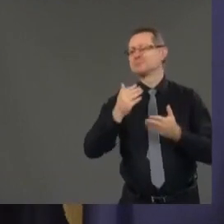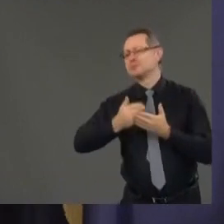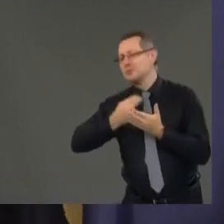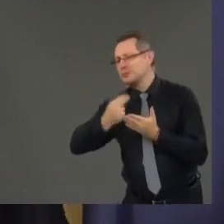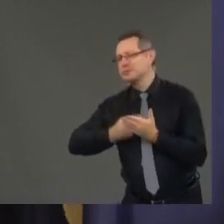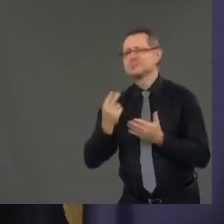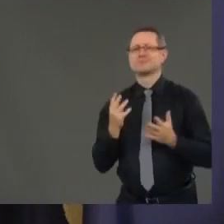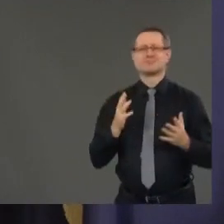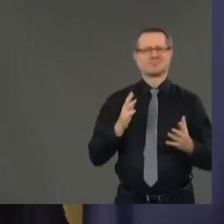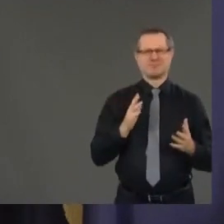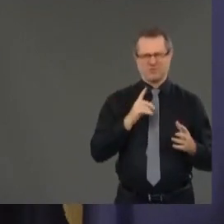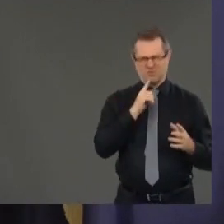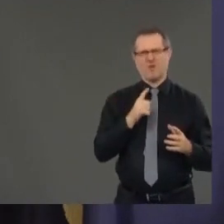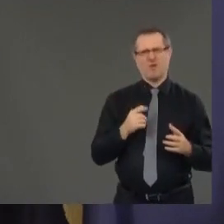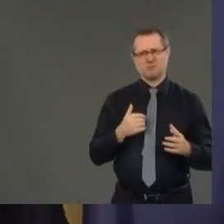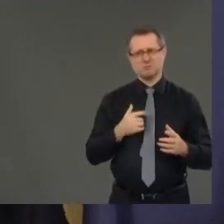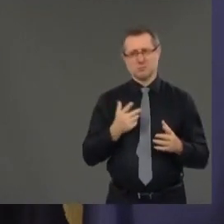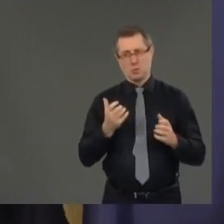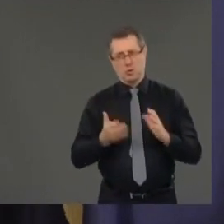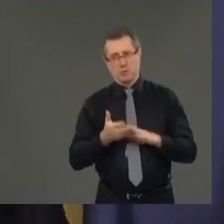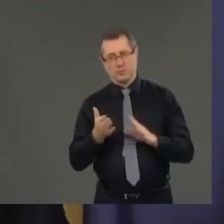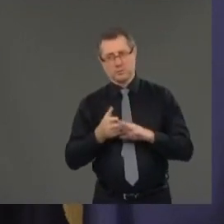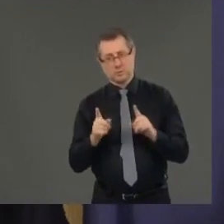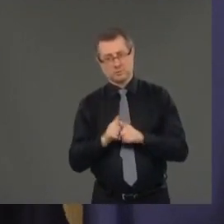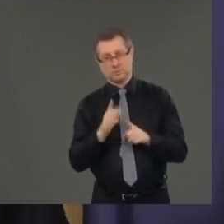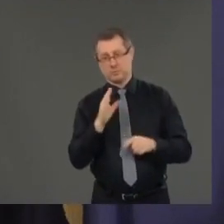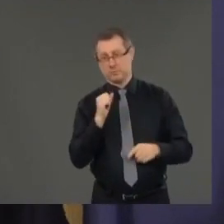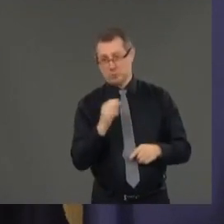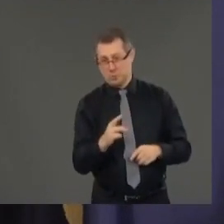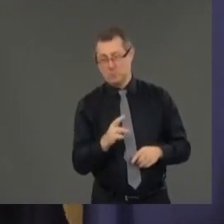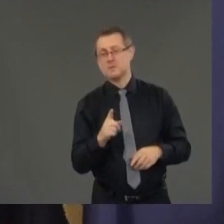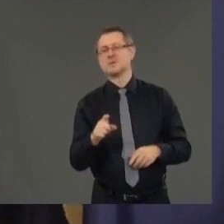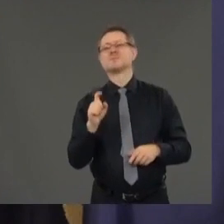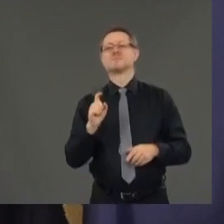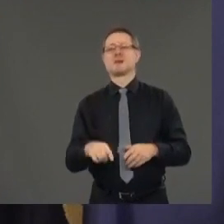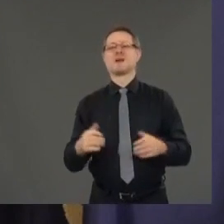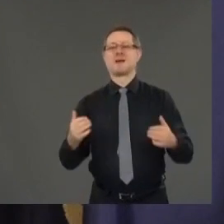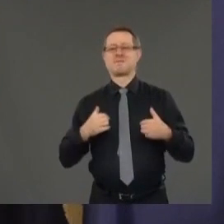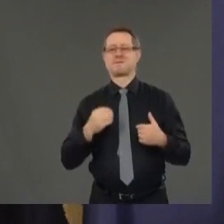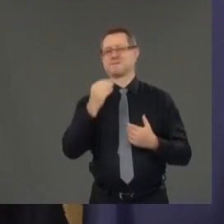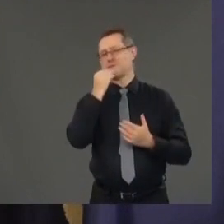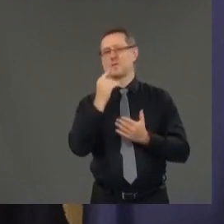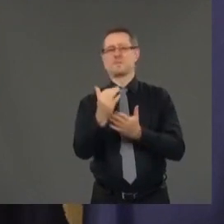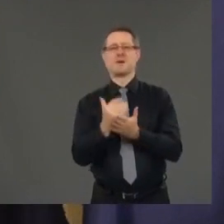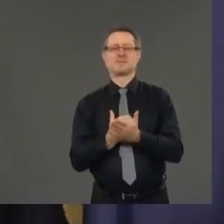SOME SUBSTANTIVE FOOD. THE LOWEST LEVEL OF SUBSTANTIVE